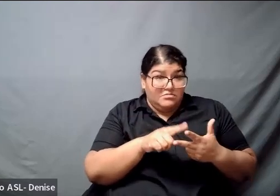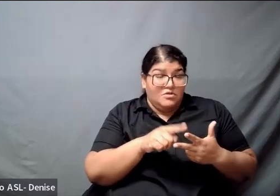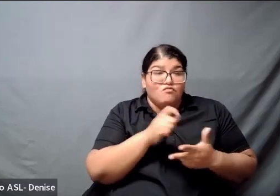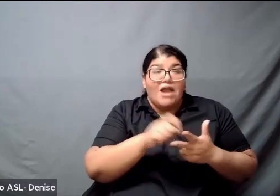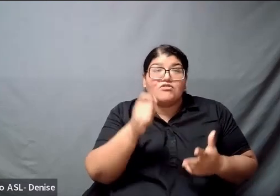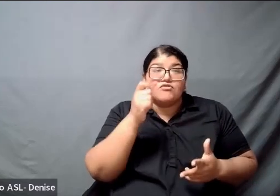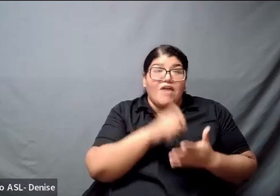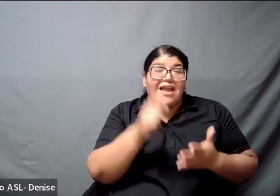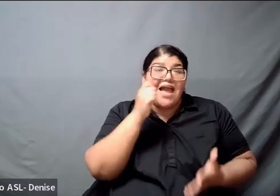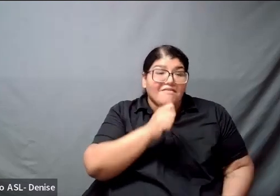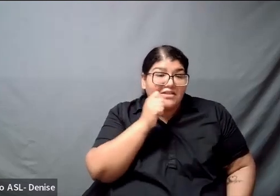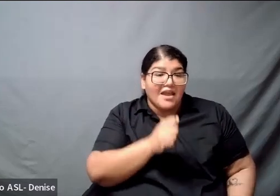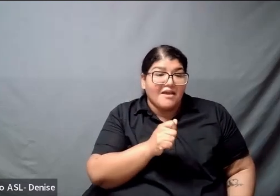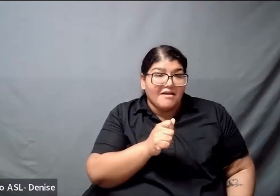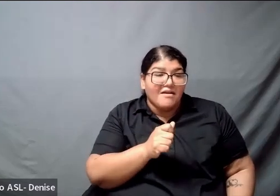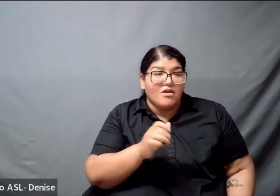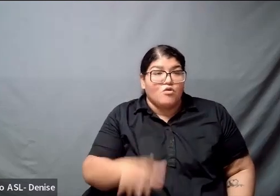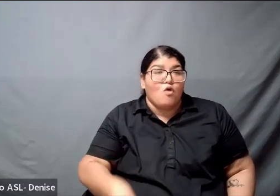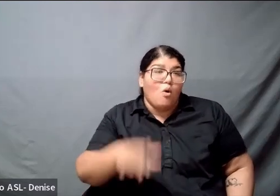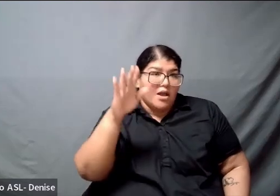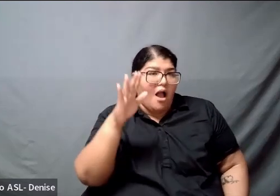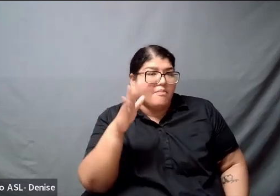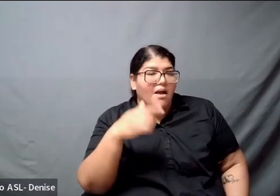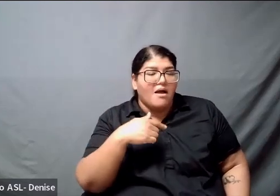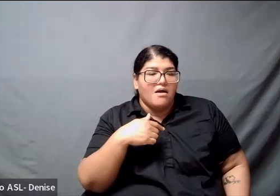I got the sense growing up that if you're a real writer,